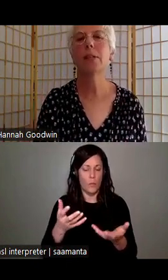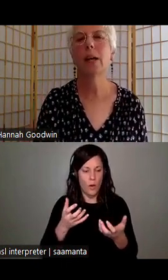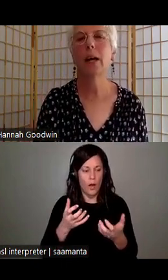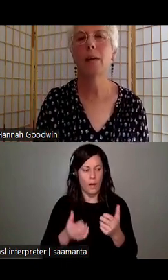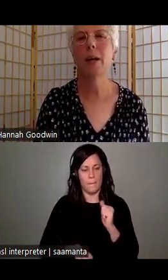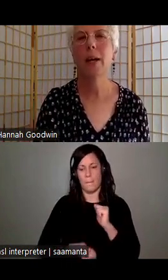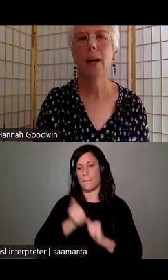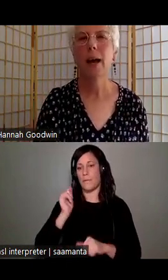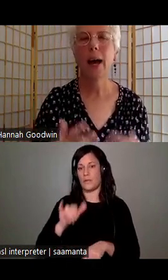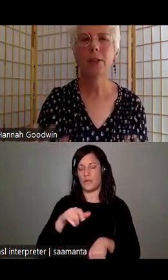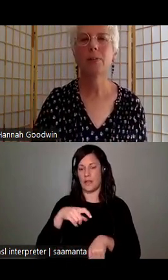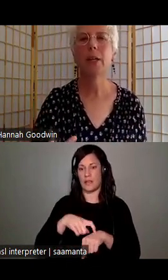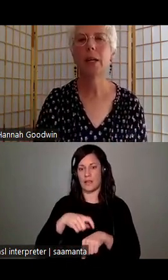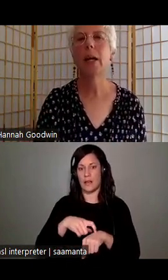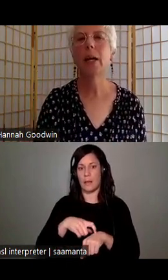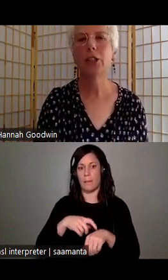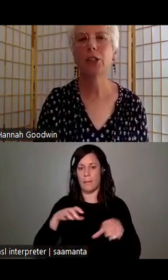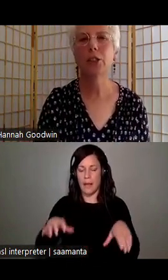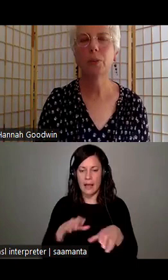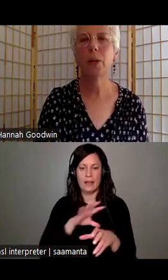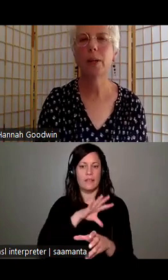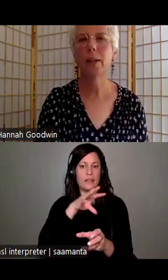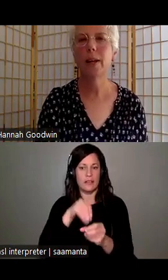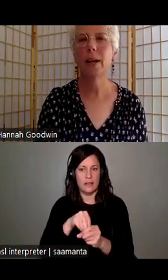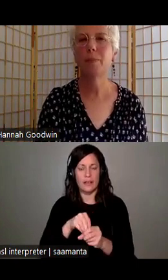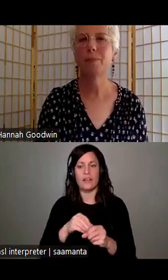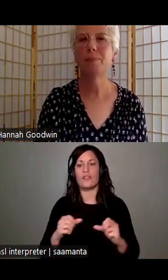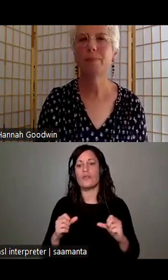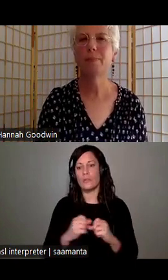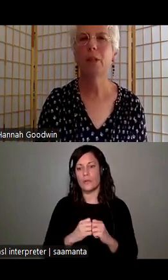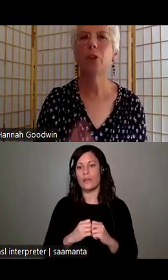of the time actively engaged with learning a skill.